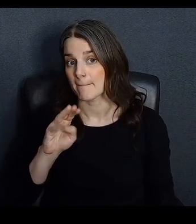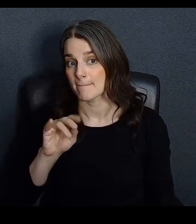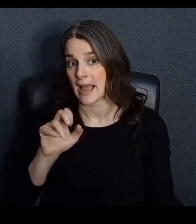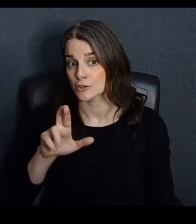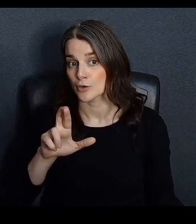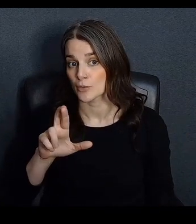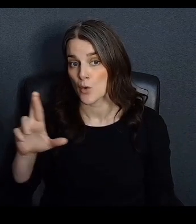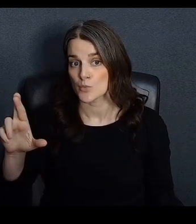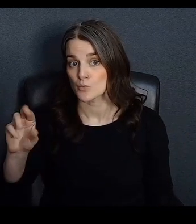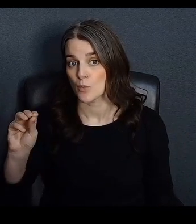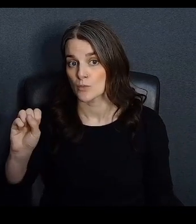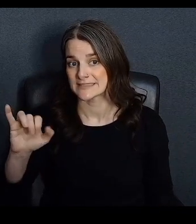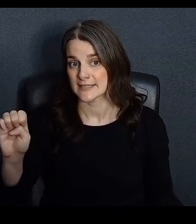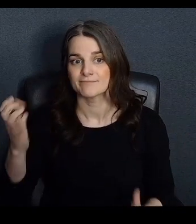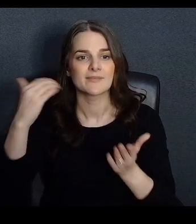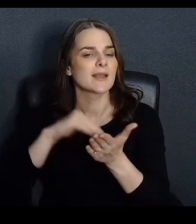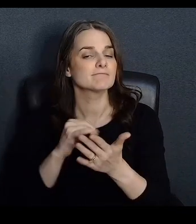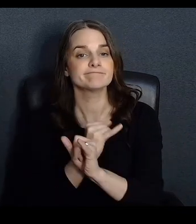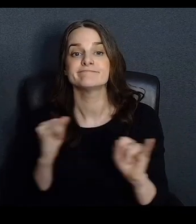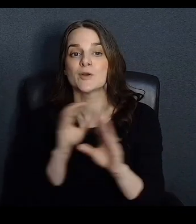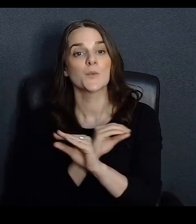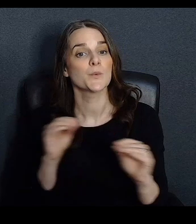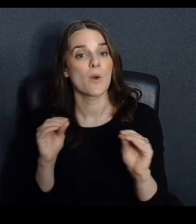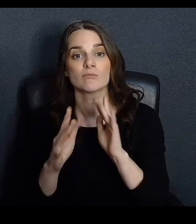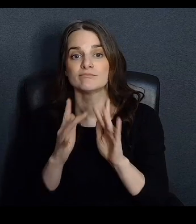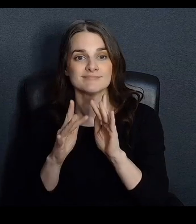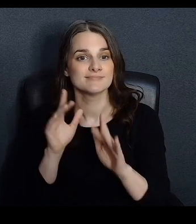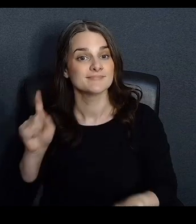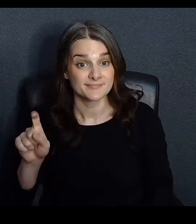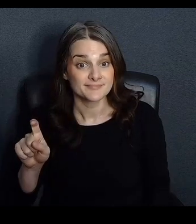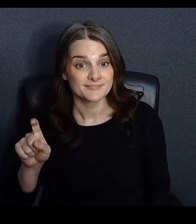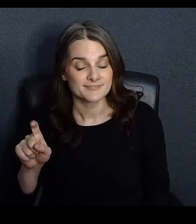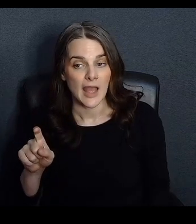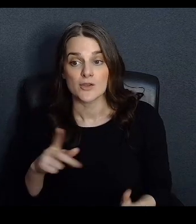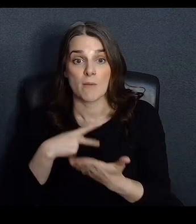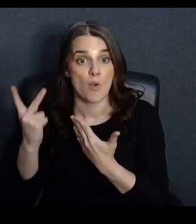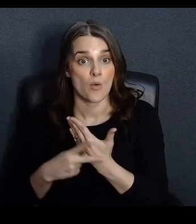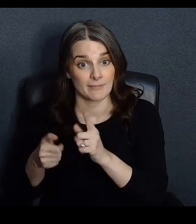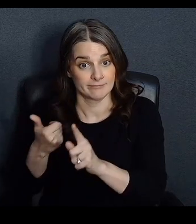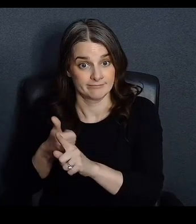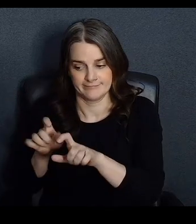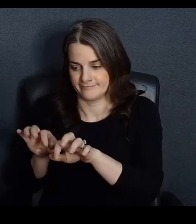And this is again a completely independent non-wifi device that you program right at the source.